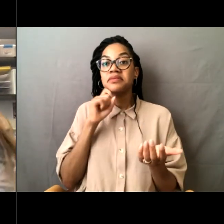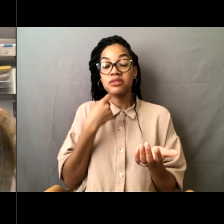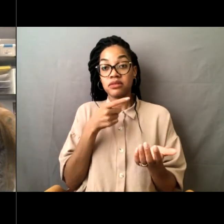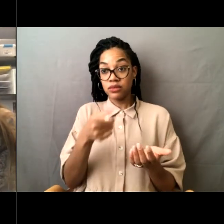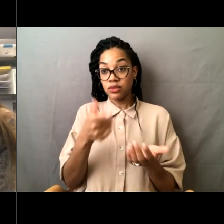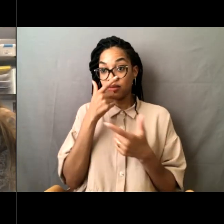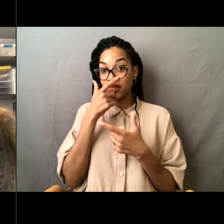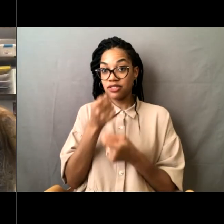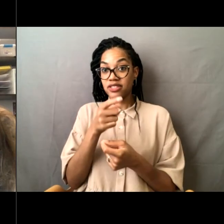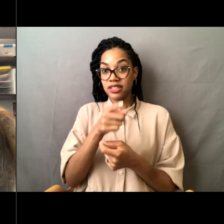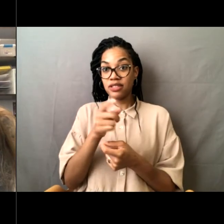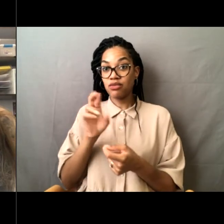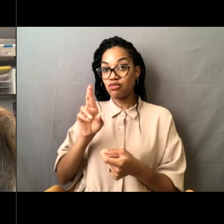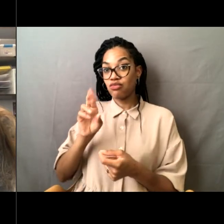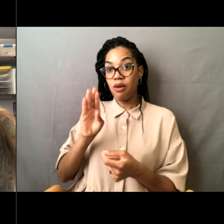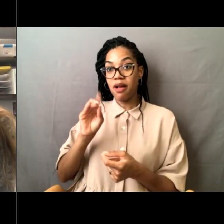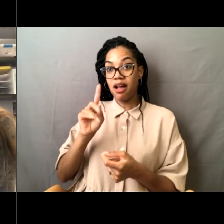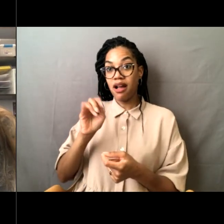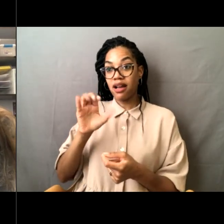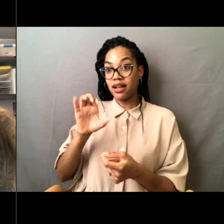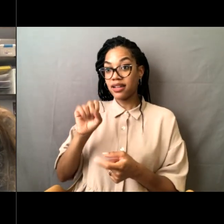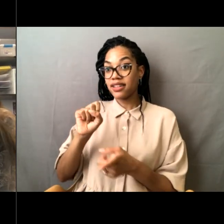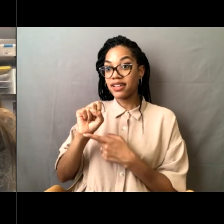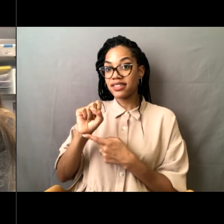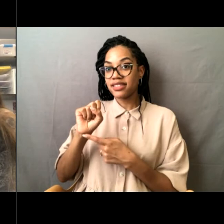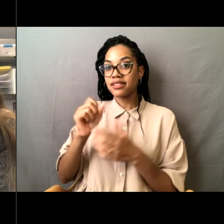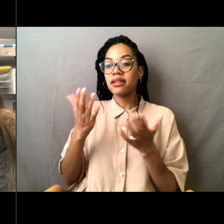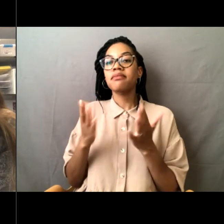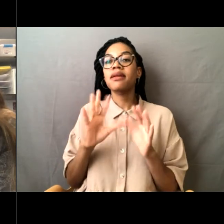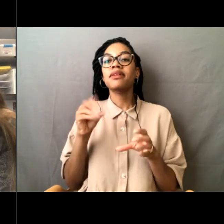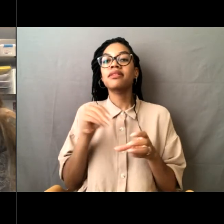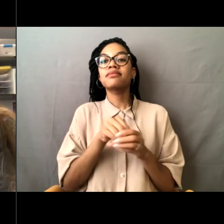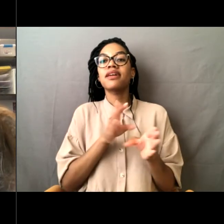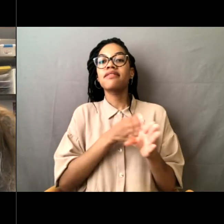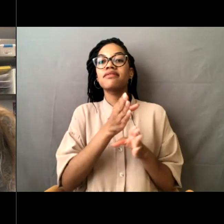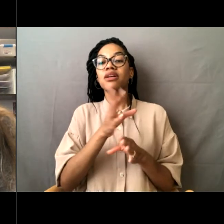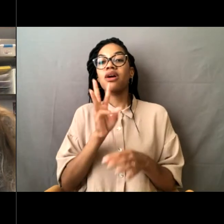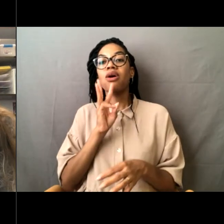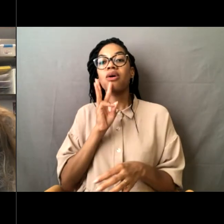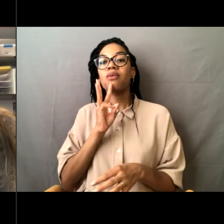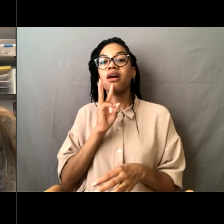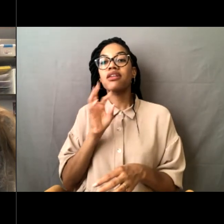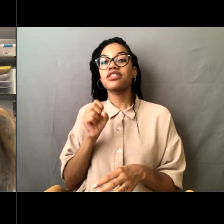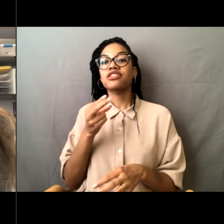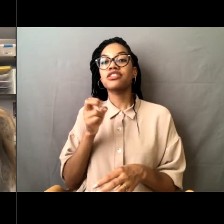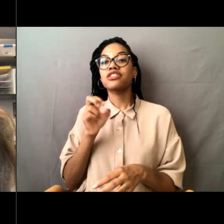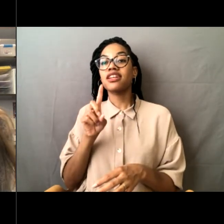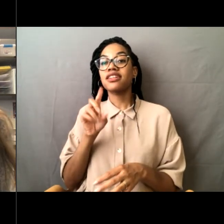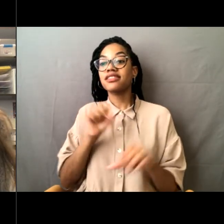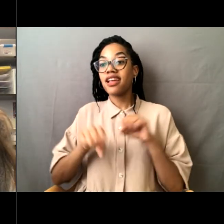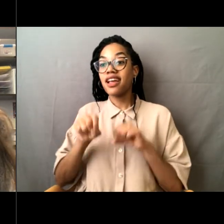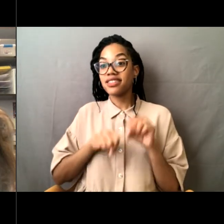you may think about going into a field of watershed science so that you can kind of get to play around and explore while driving these vehicles.